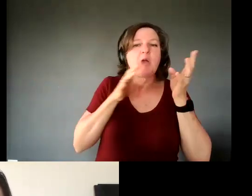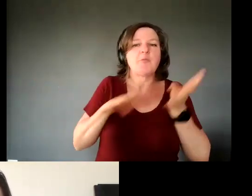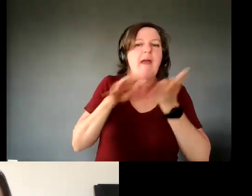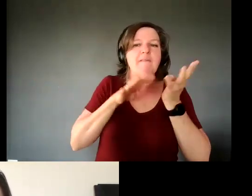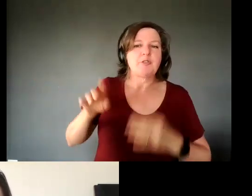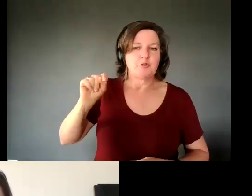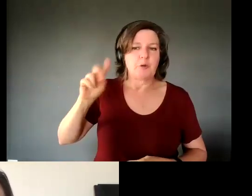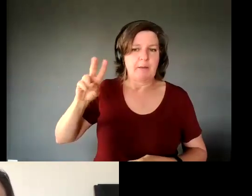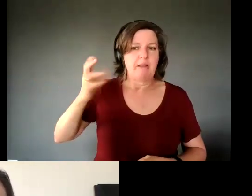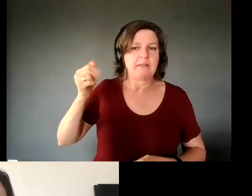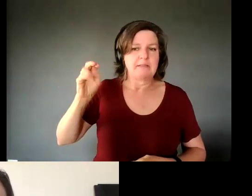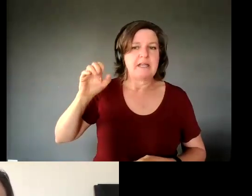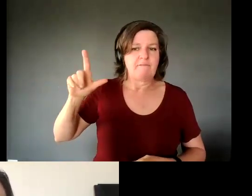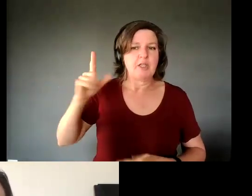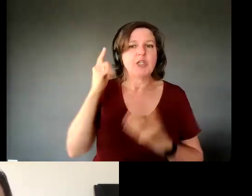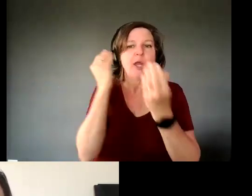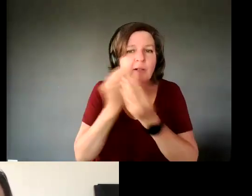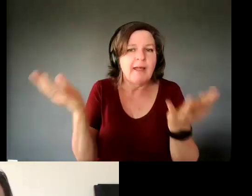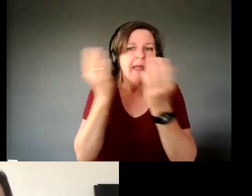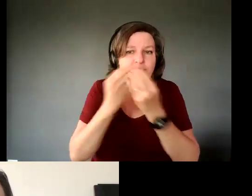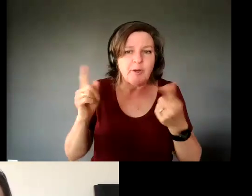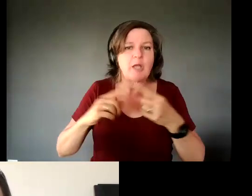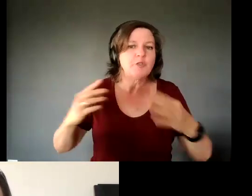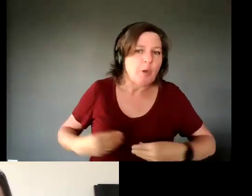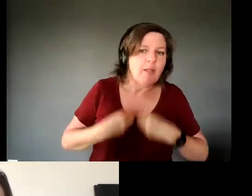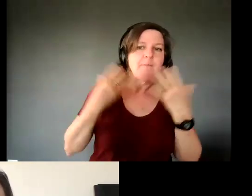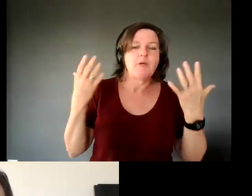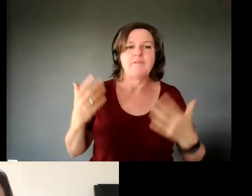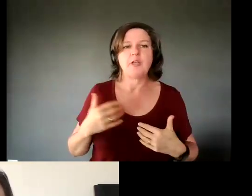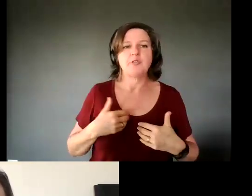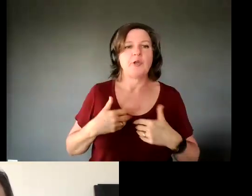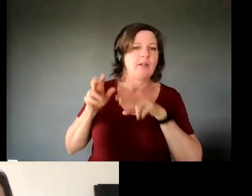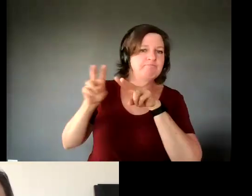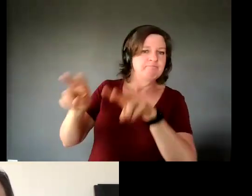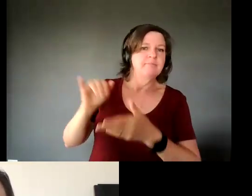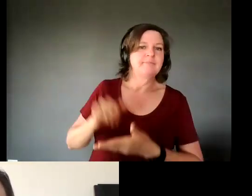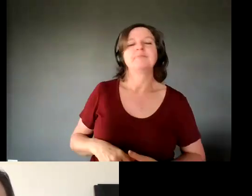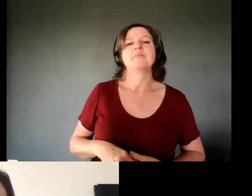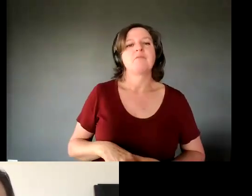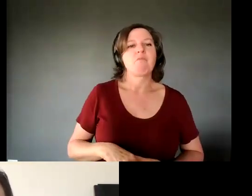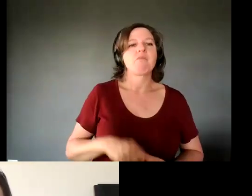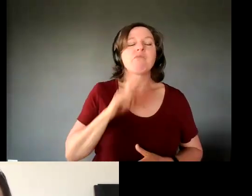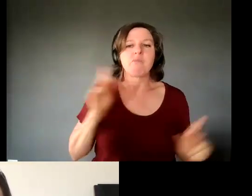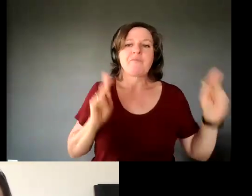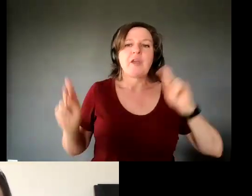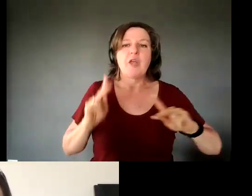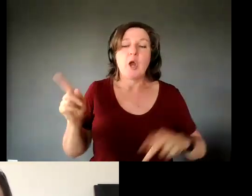is informational and motivational. You can check that out. There are folks that started businesses